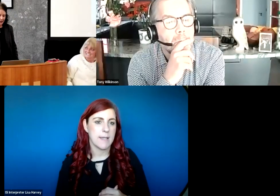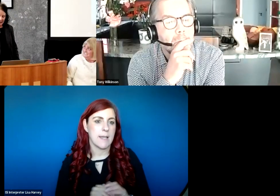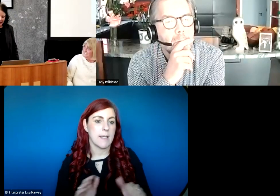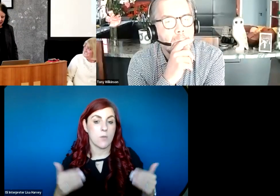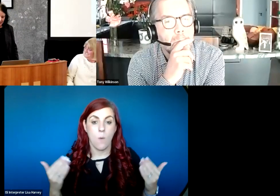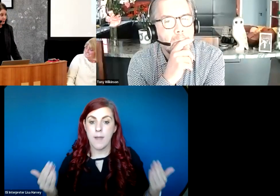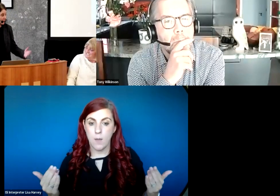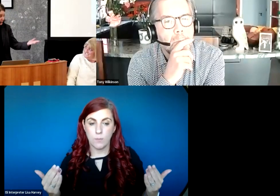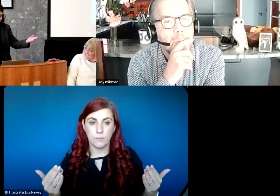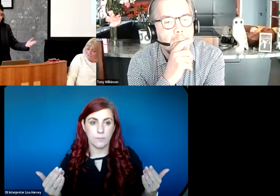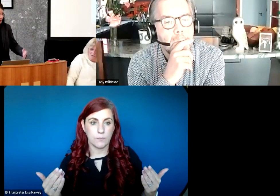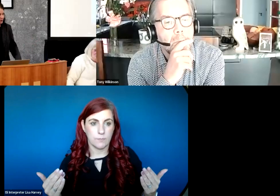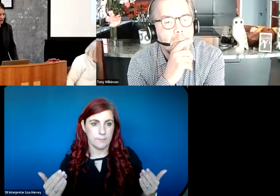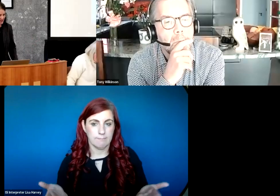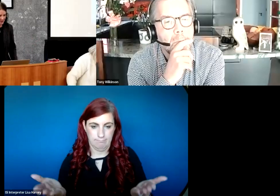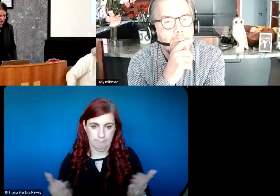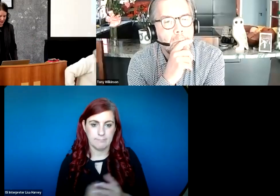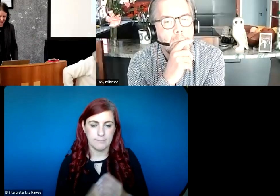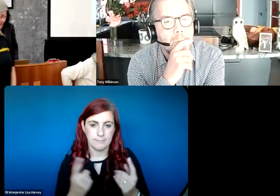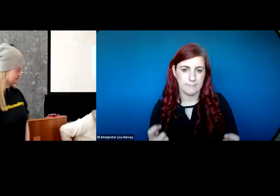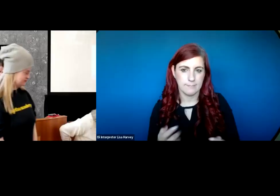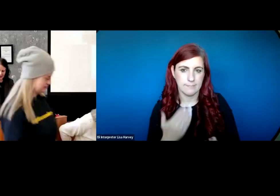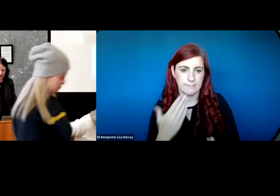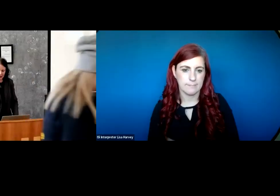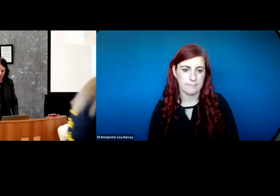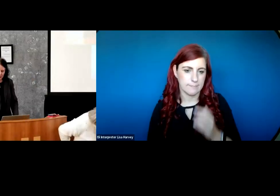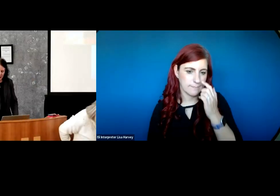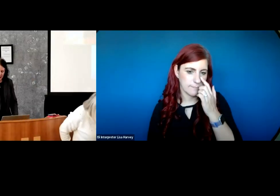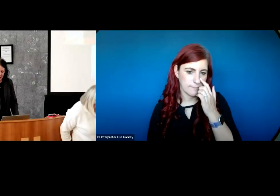Okay, you can sit back down again, thank you.